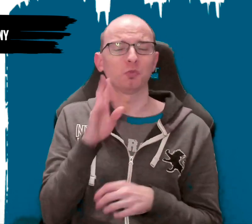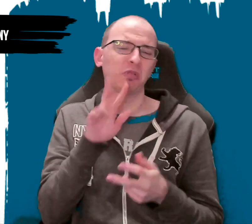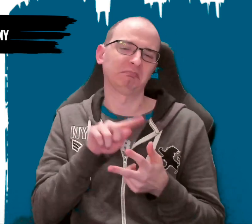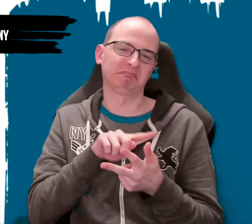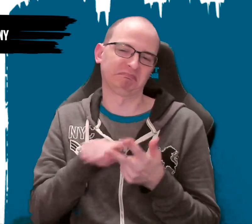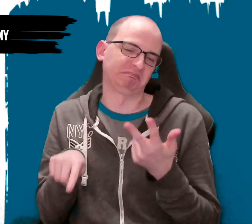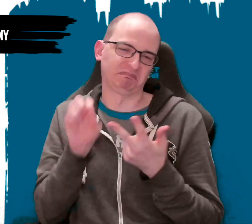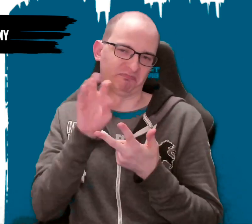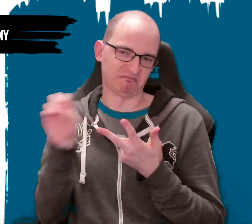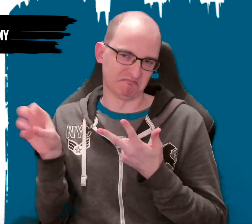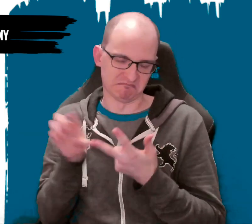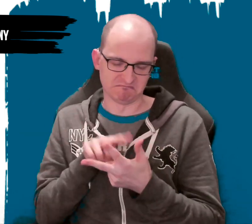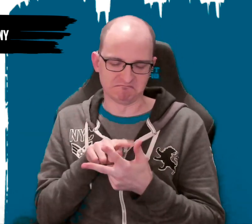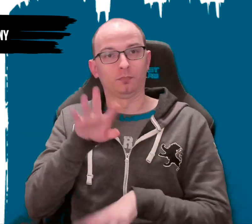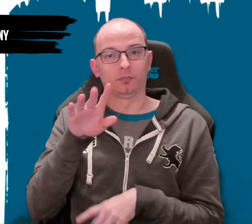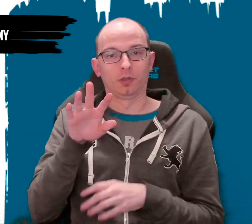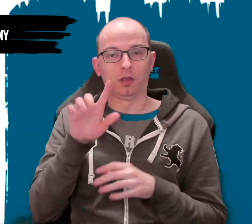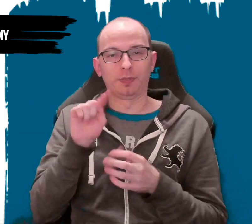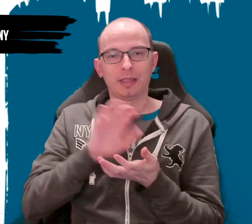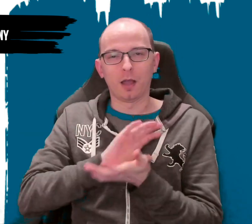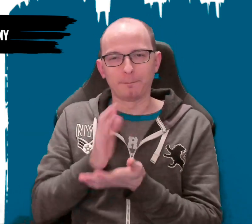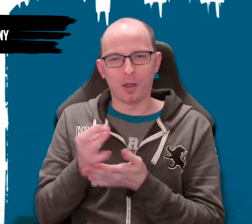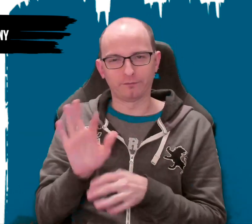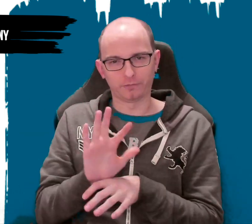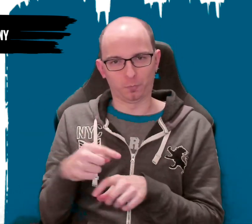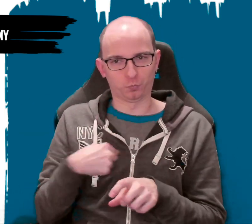So I’ll share all three: the amount of film submissions we receive;